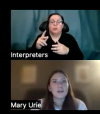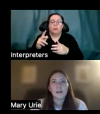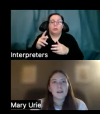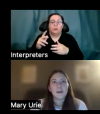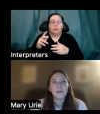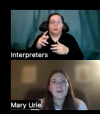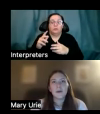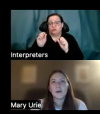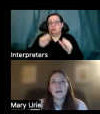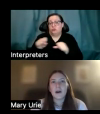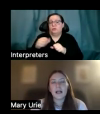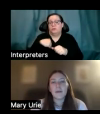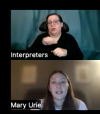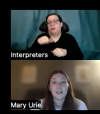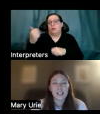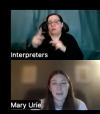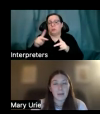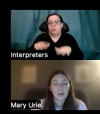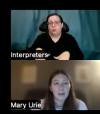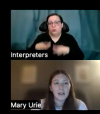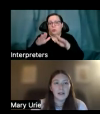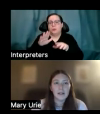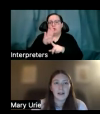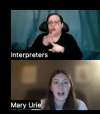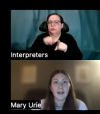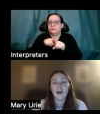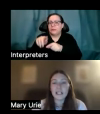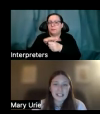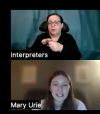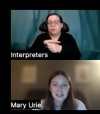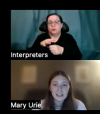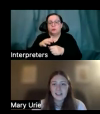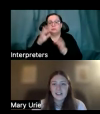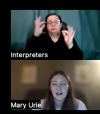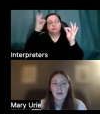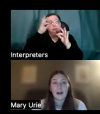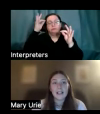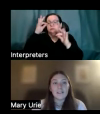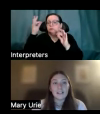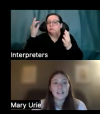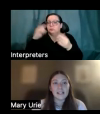could have been other people grew up growing up in her same neighborhood that had no idea about any of these things